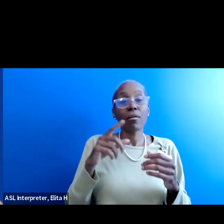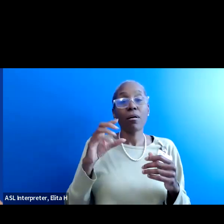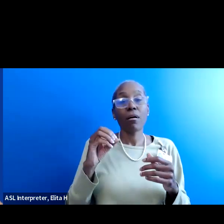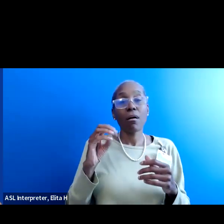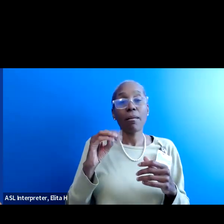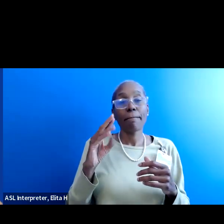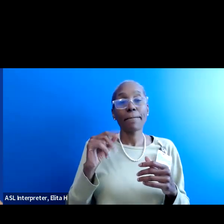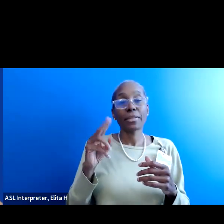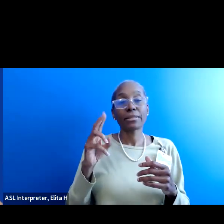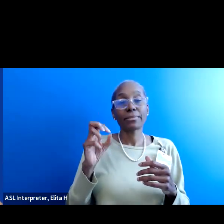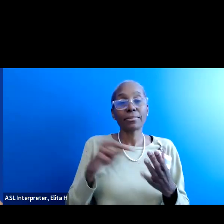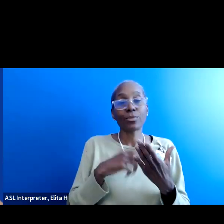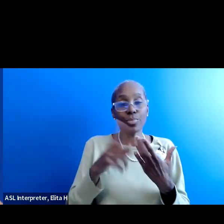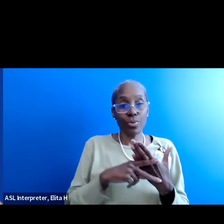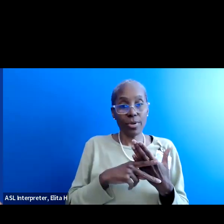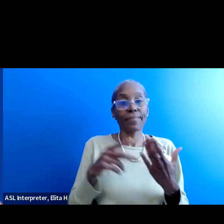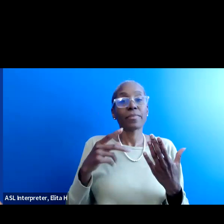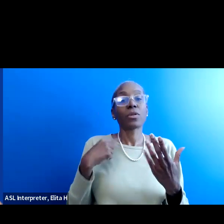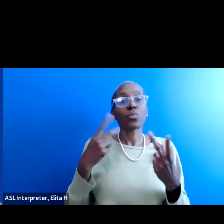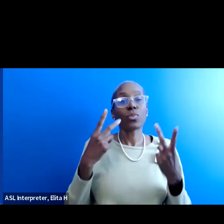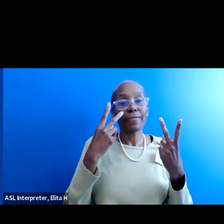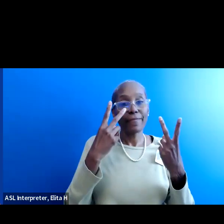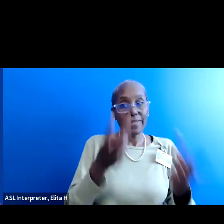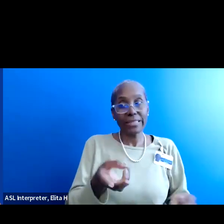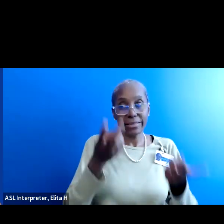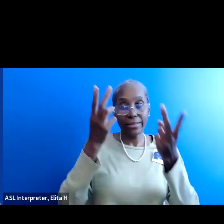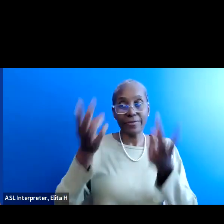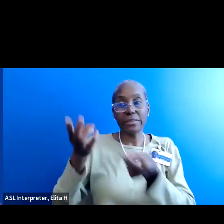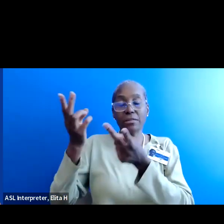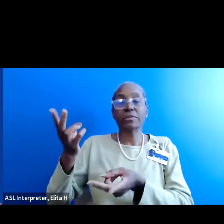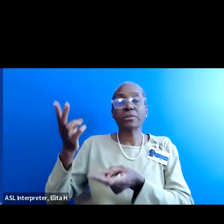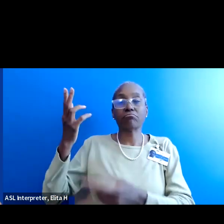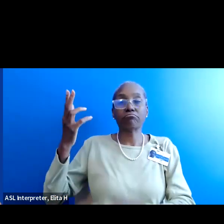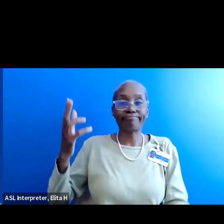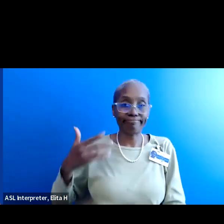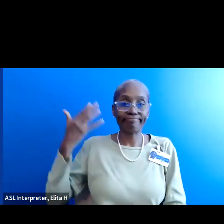Ideally, the ombudsman will be visiting the facility on a fairly regular basis,